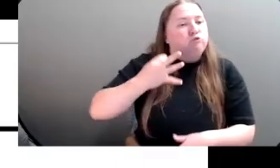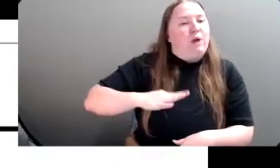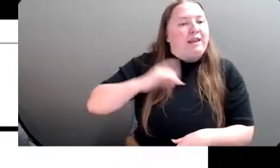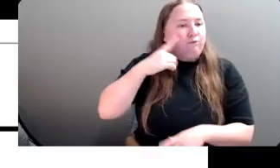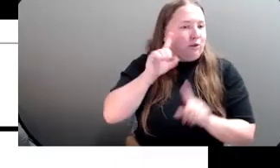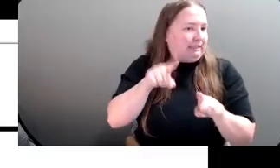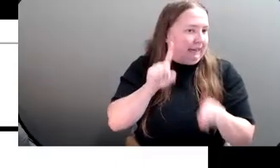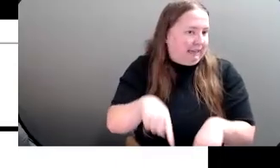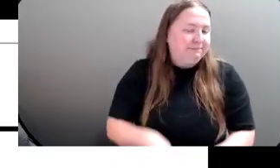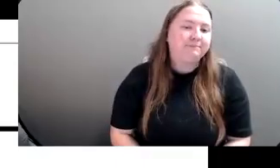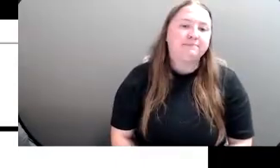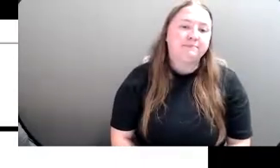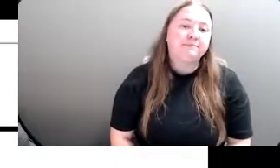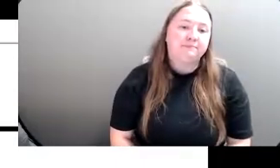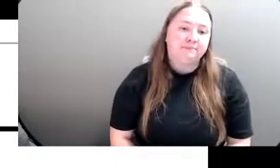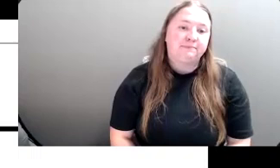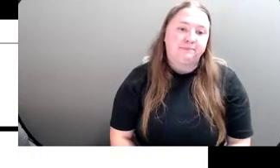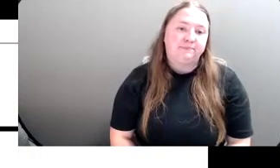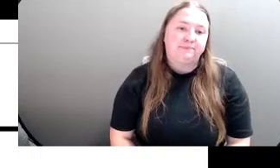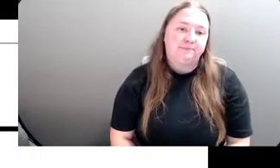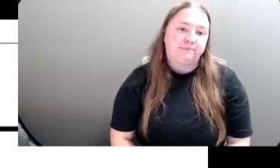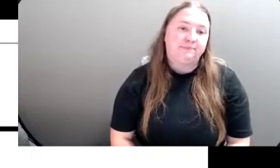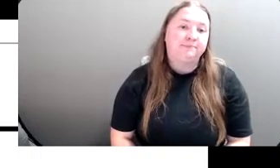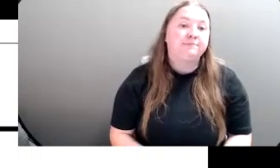We also want to mention that, we do have the chat.